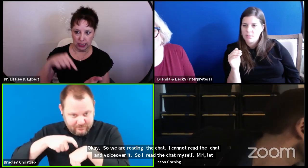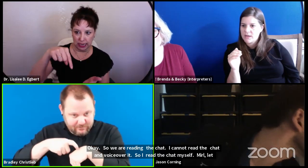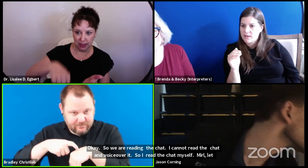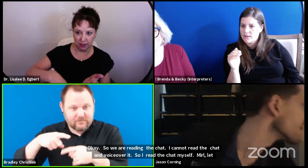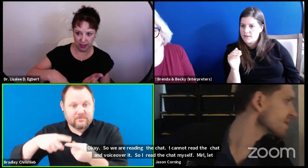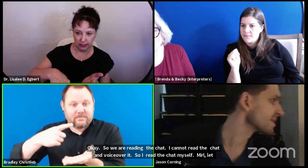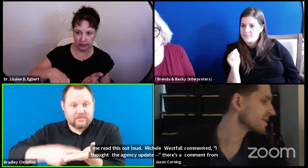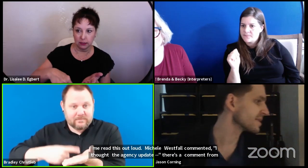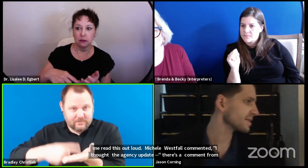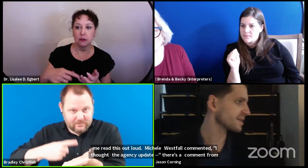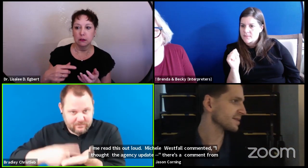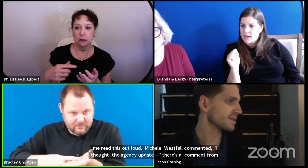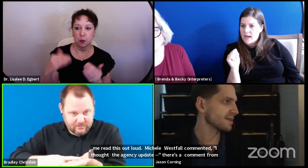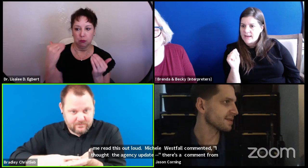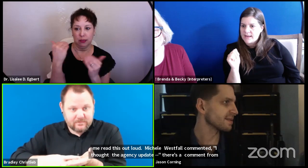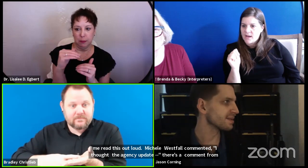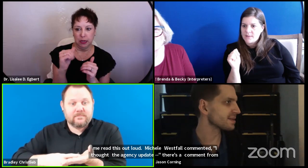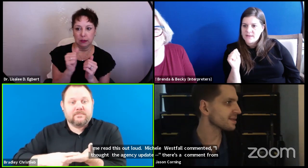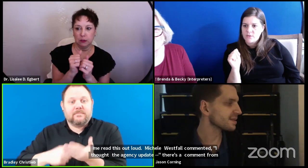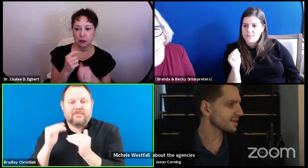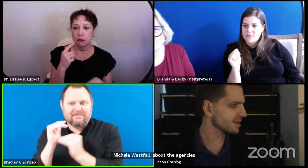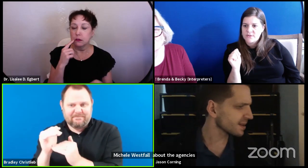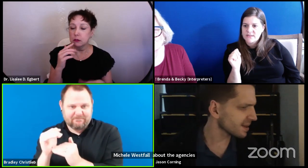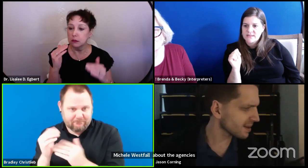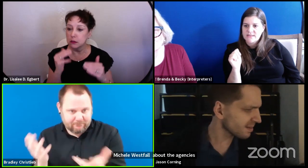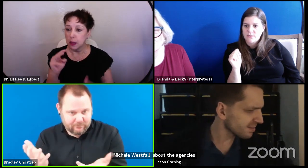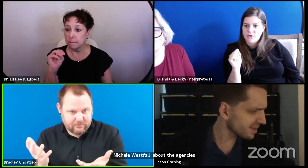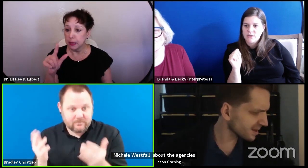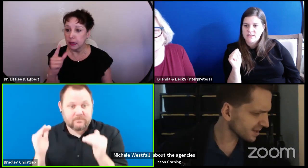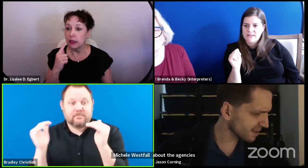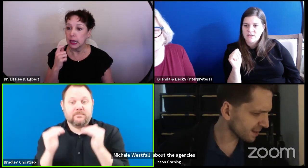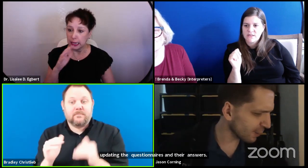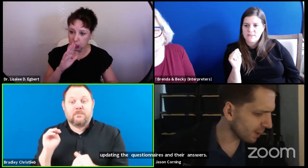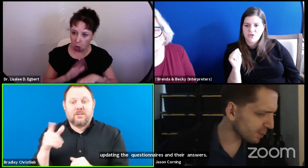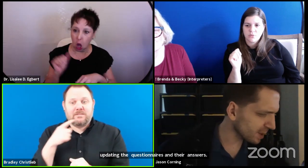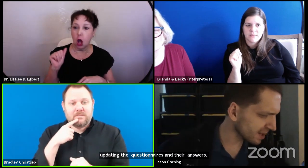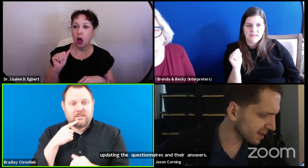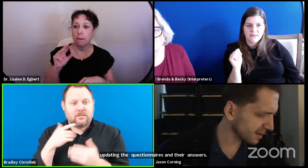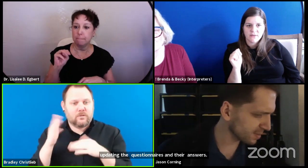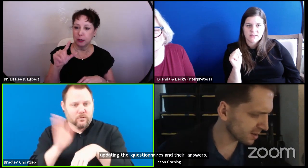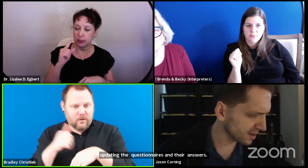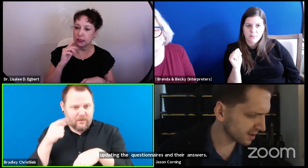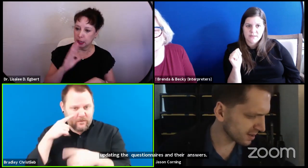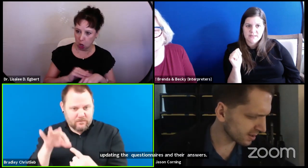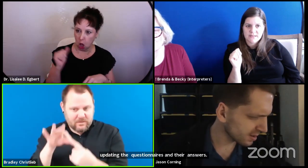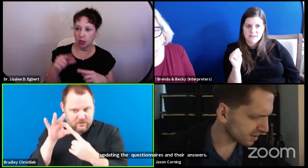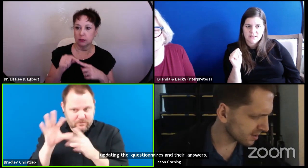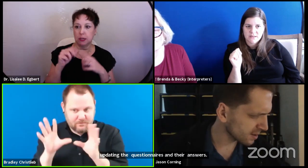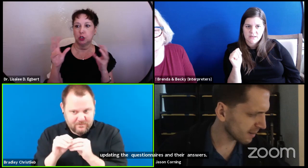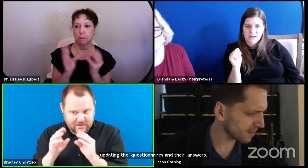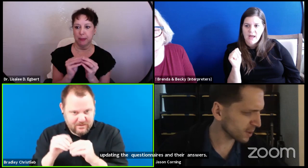Norma had a comment that we're supposed to -- we could consider a special meeting for this purpose.